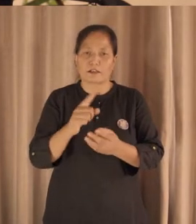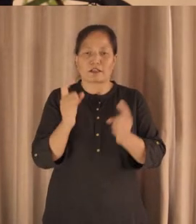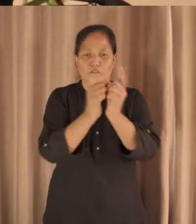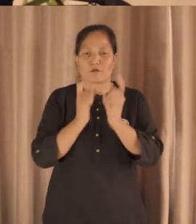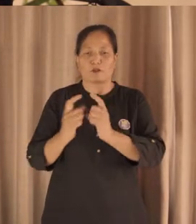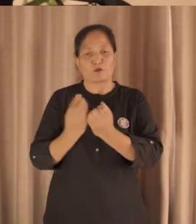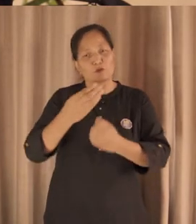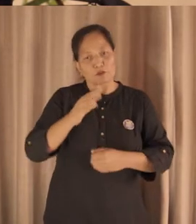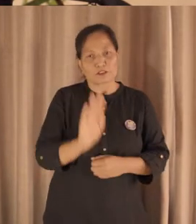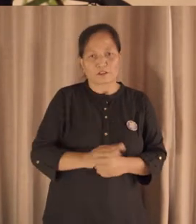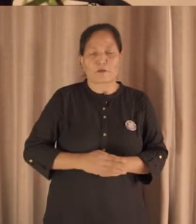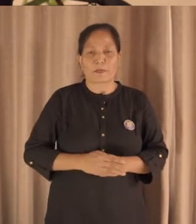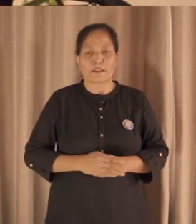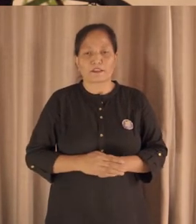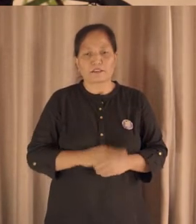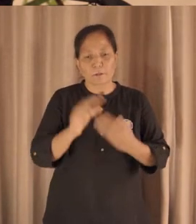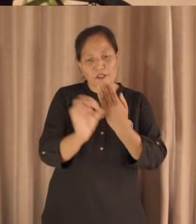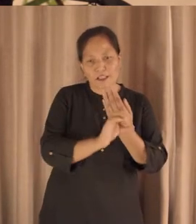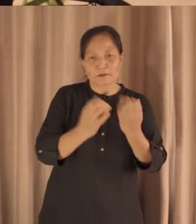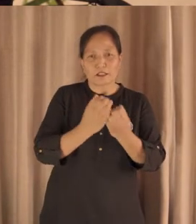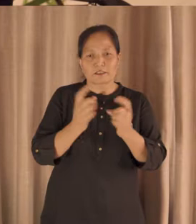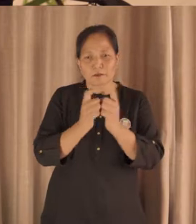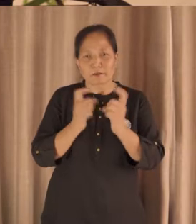Badghar, Bhalamansha and Mahato system in the Tharu community, Naal Sabha in Gurung